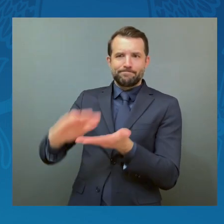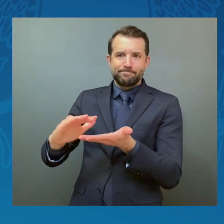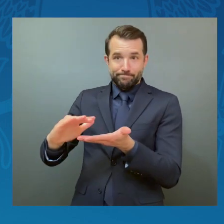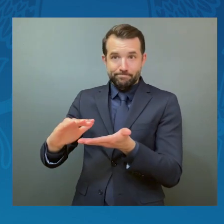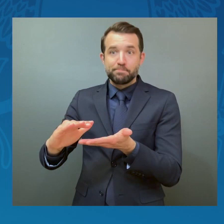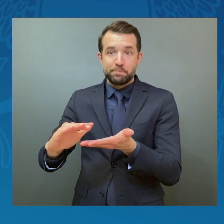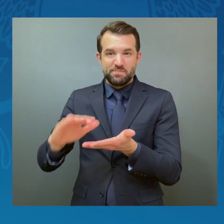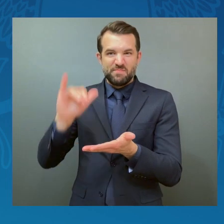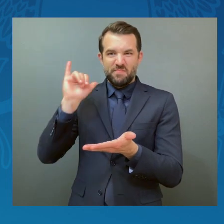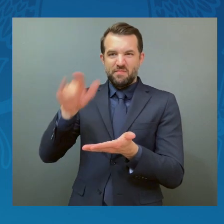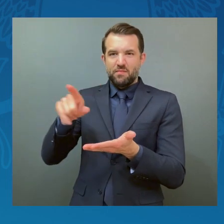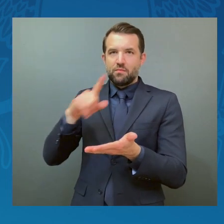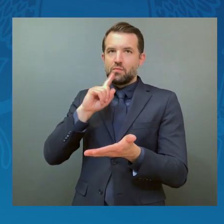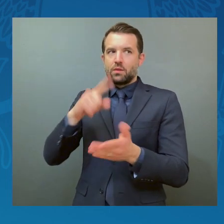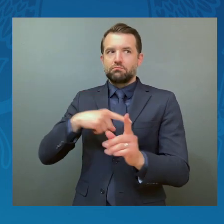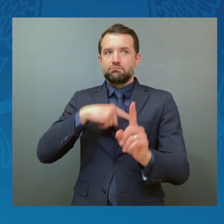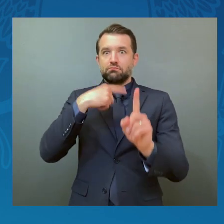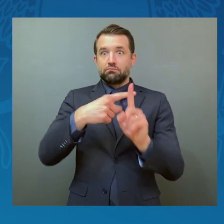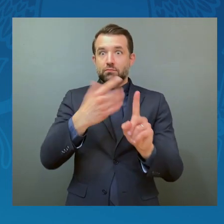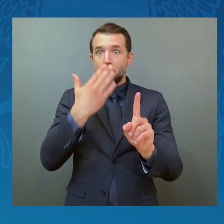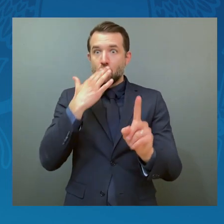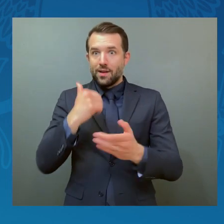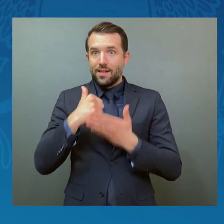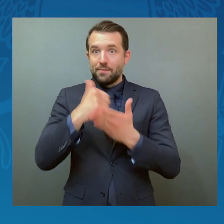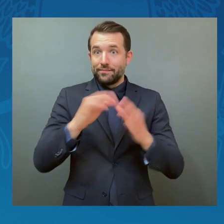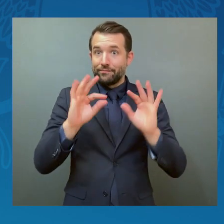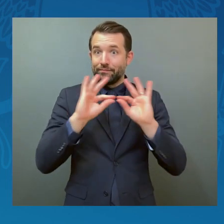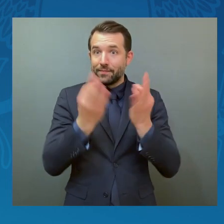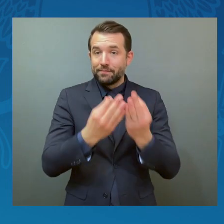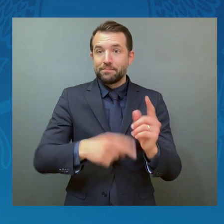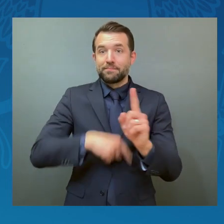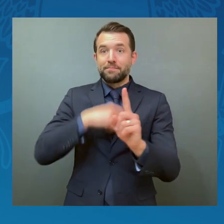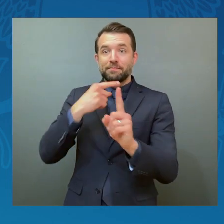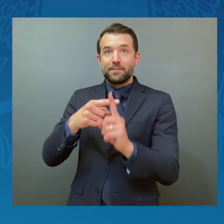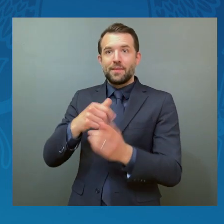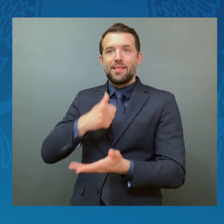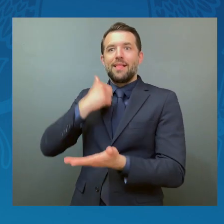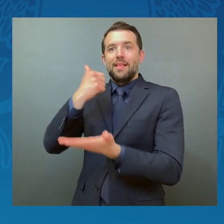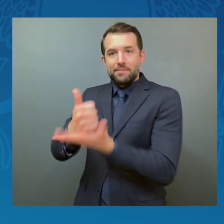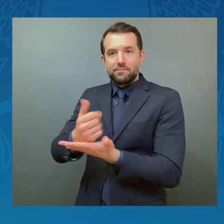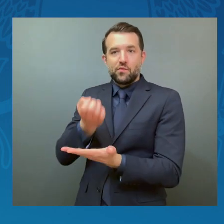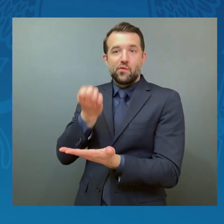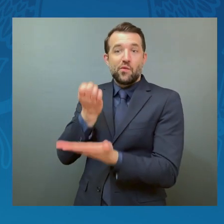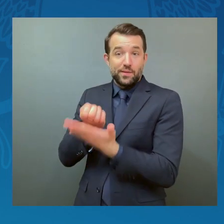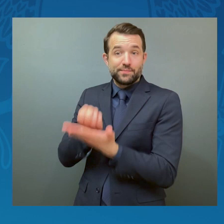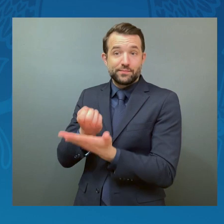Medical debt is unlike other forms of debt in our society. And that's because in most cases,